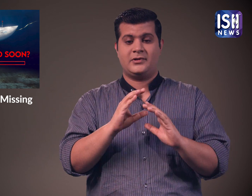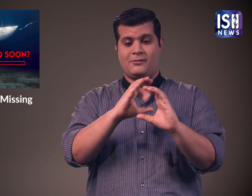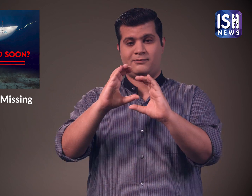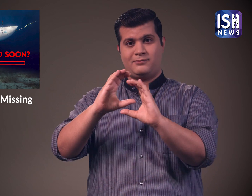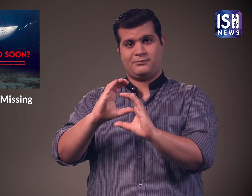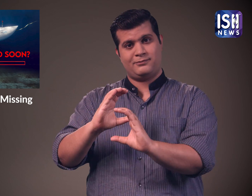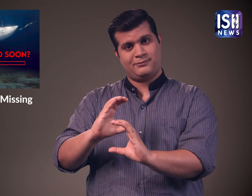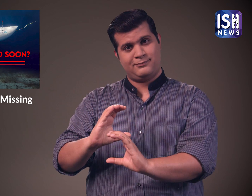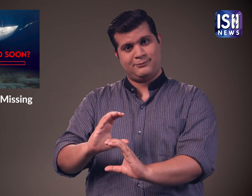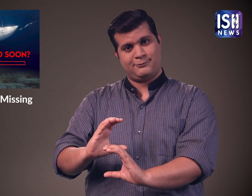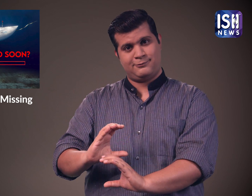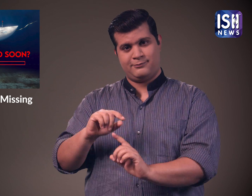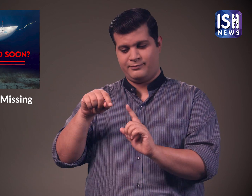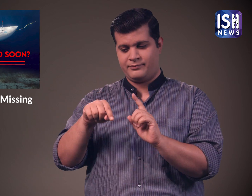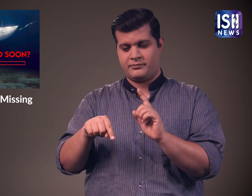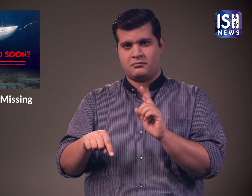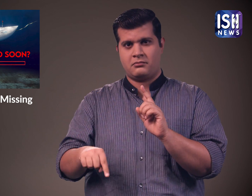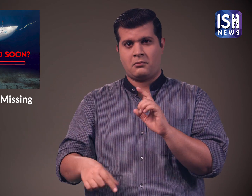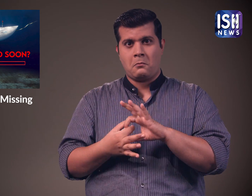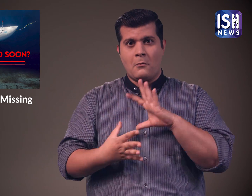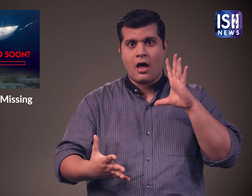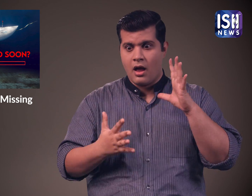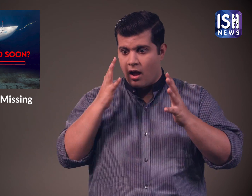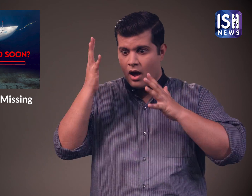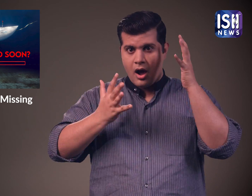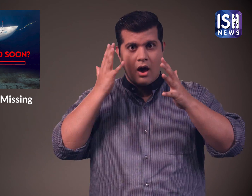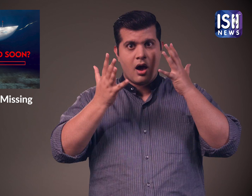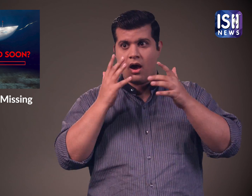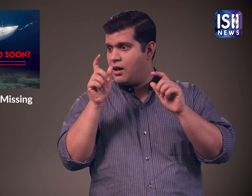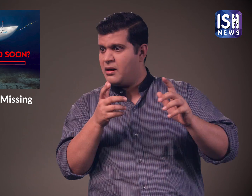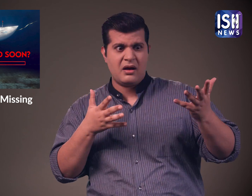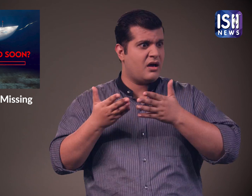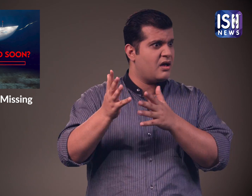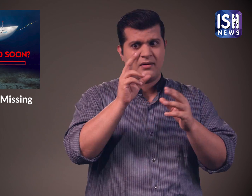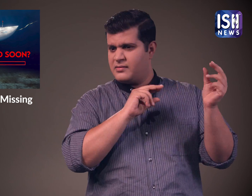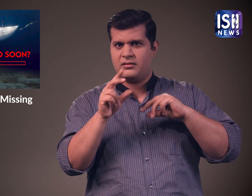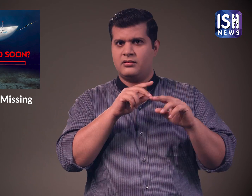When the Titan was underwater, it lost contact with the mothership and there was major chaos on the ship.